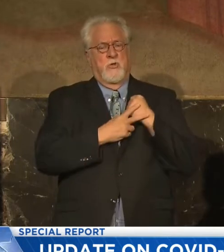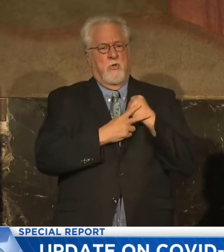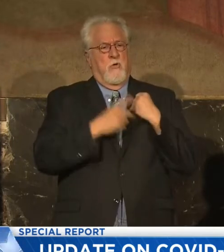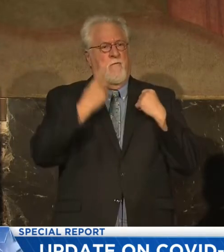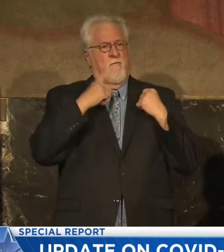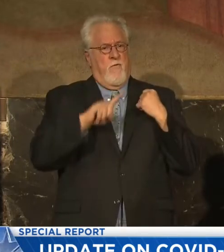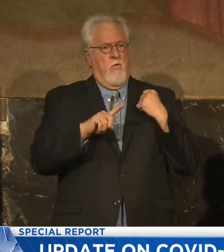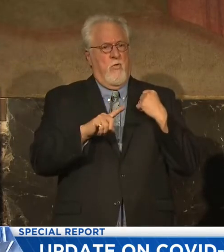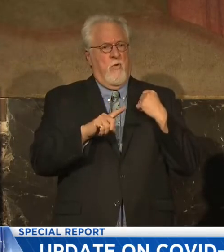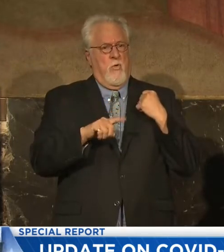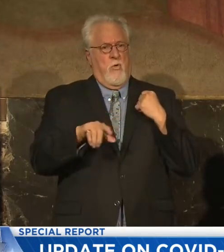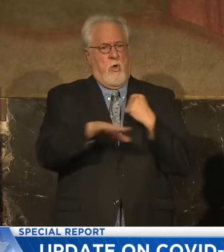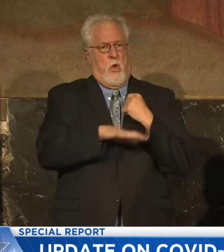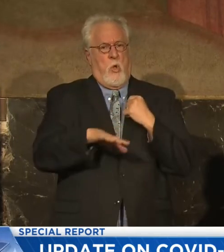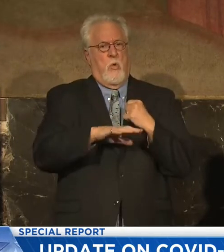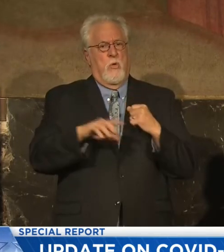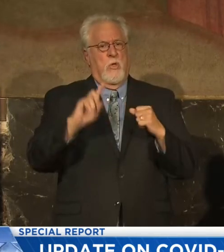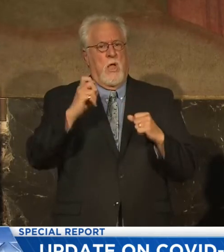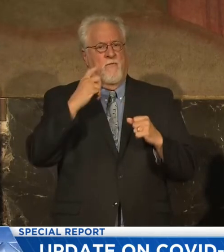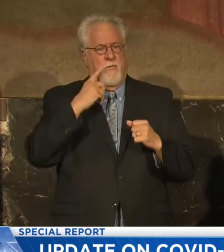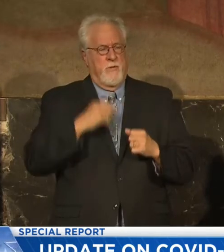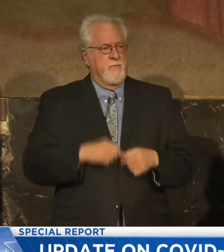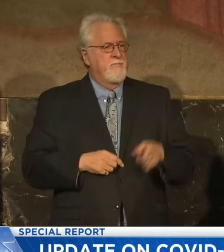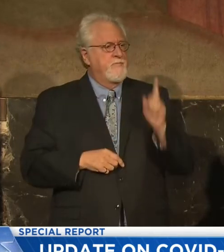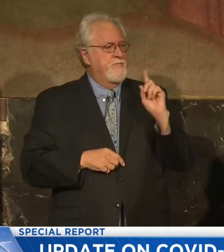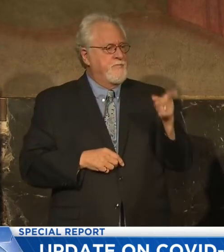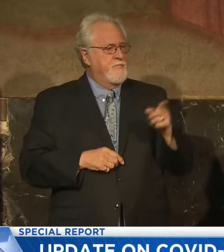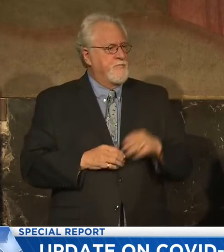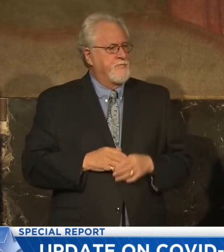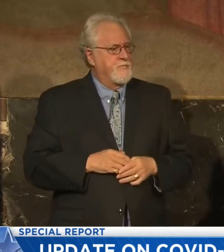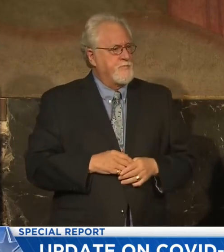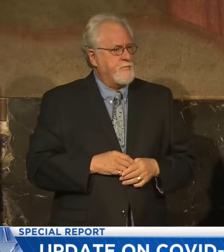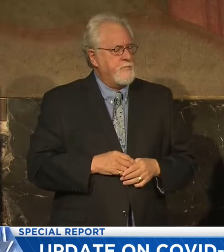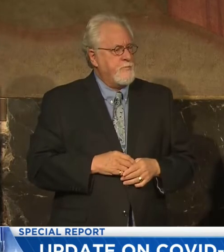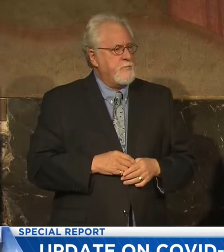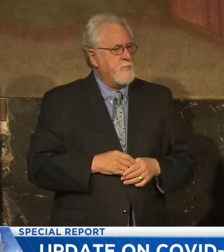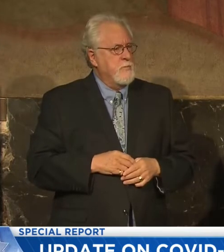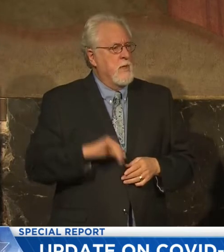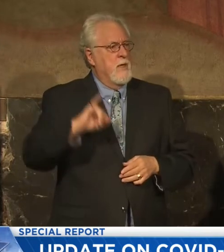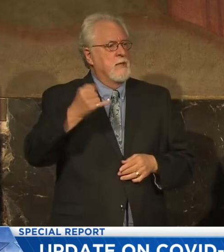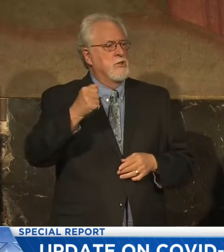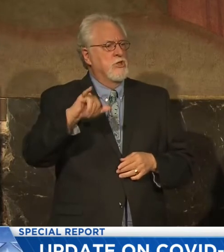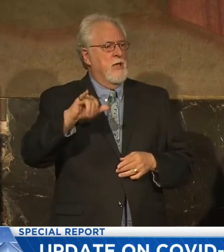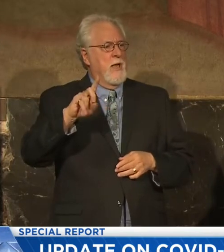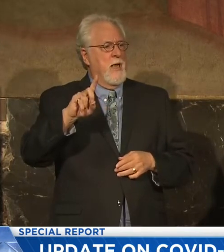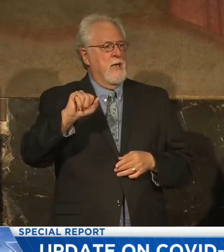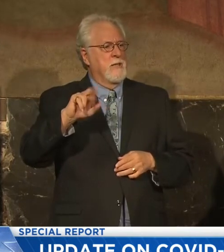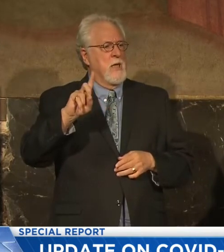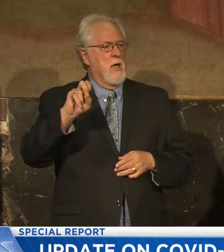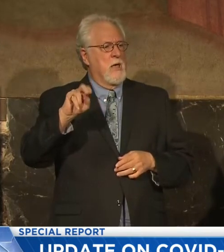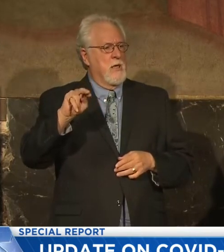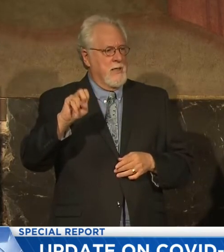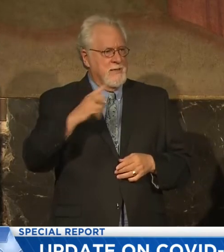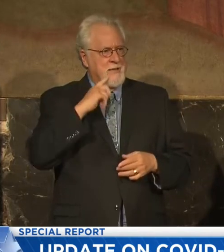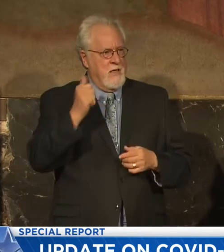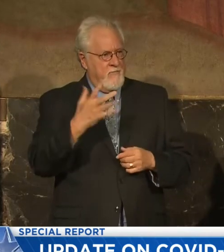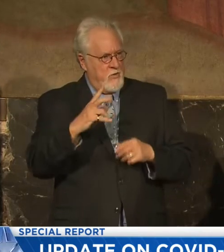TRYING TO WORK THROUGH SOME ISSUES WITH THE LEGISLATURE. BUT WE DO BELIEVE THAT THAT 45% SHOULD BE RESERVED FOR LOCAL